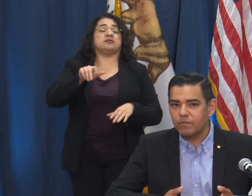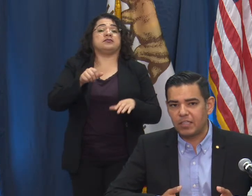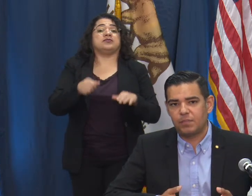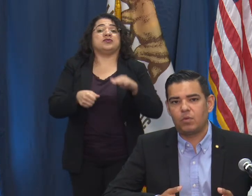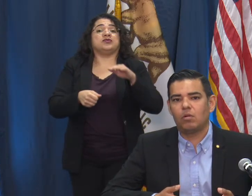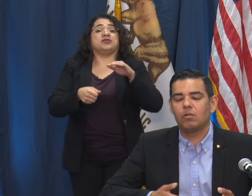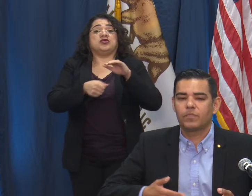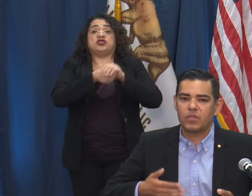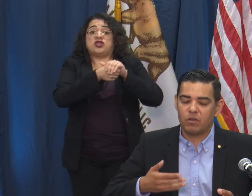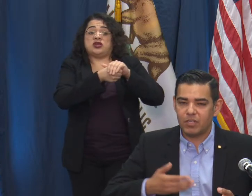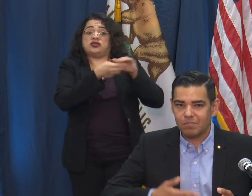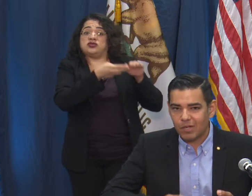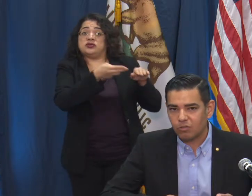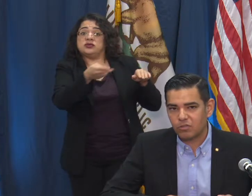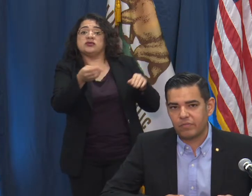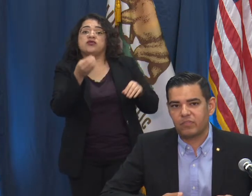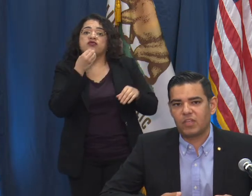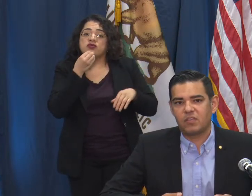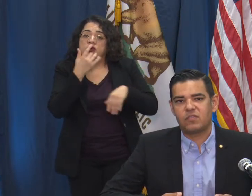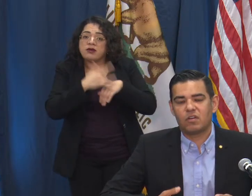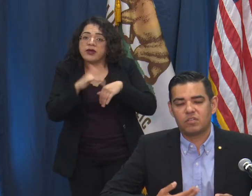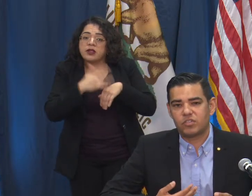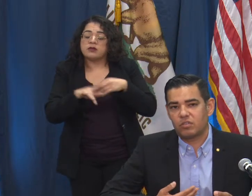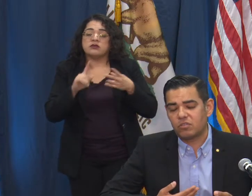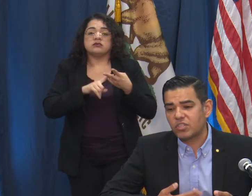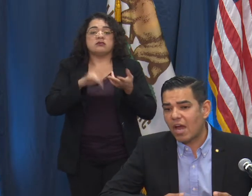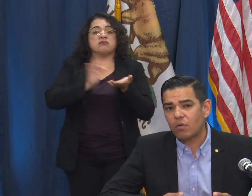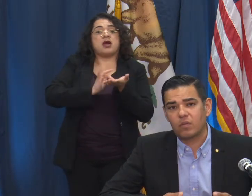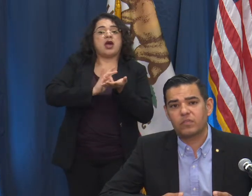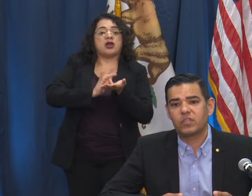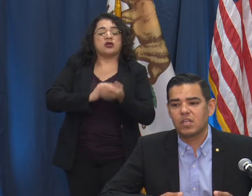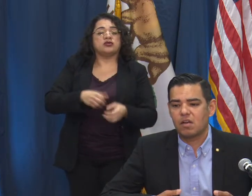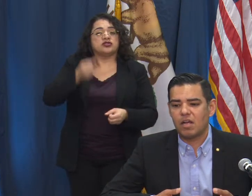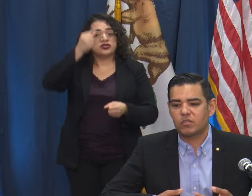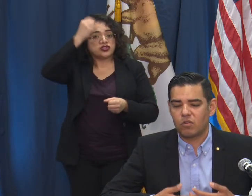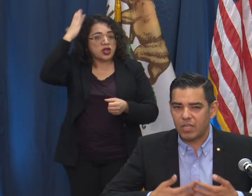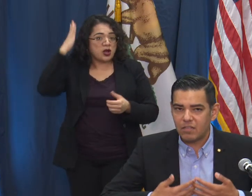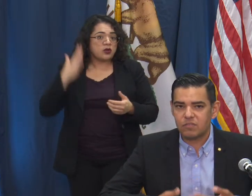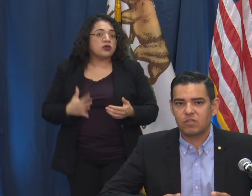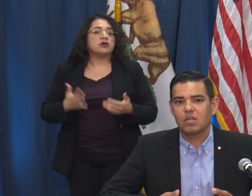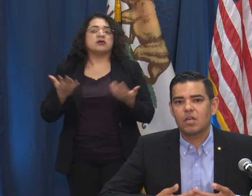available. There is medical services, there's there showers, so there is an